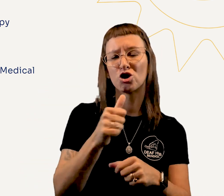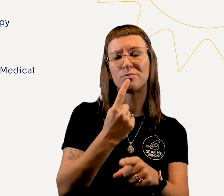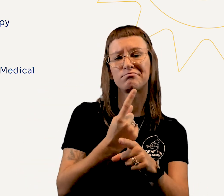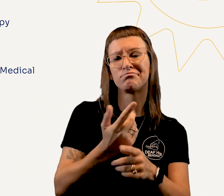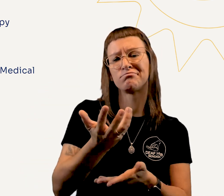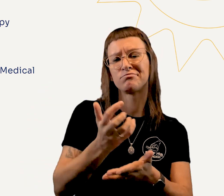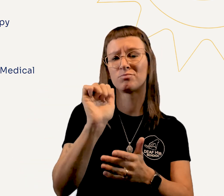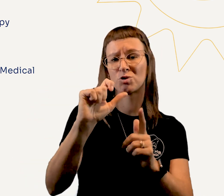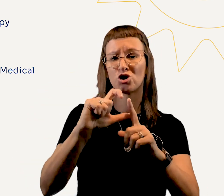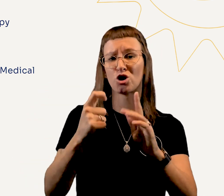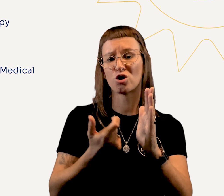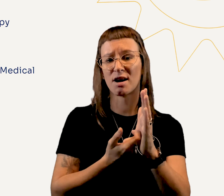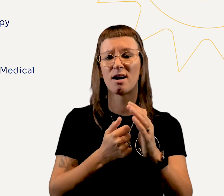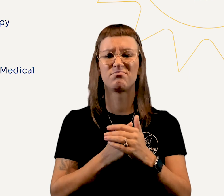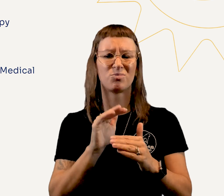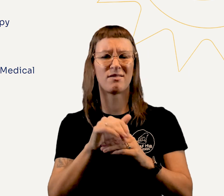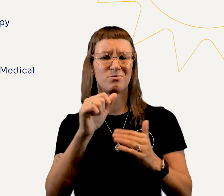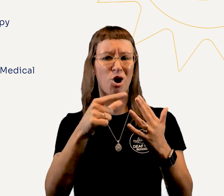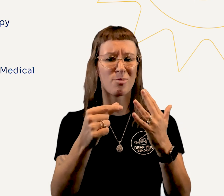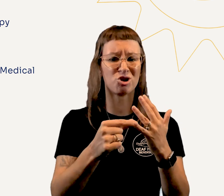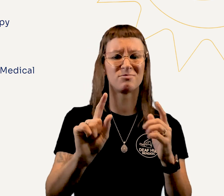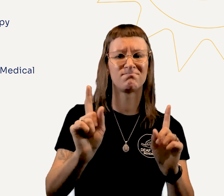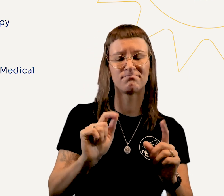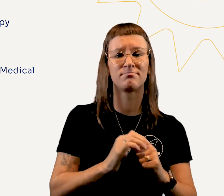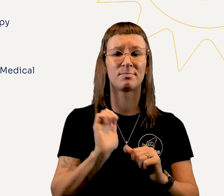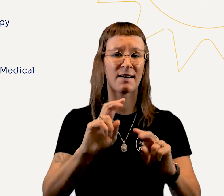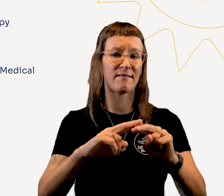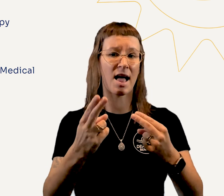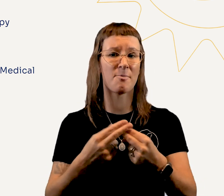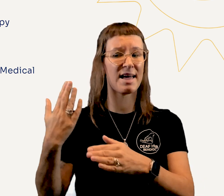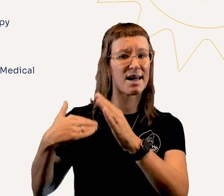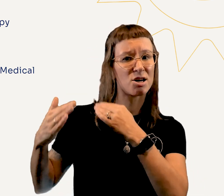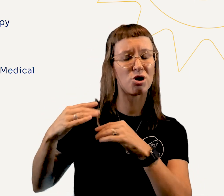Menopausal hormone therapy assists with restoring hormones that naturally deplete during menopause.